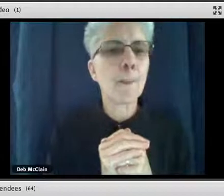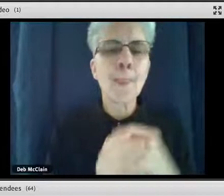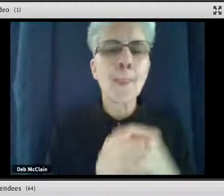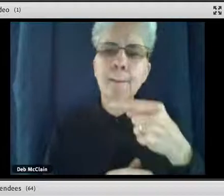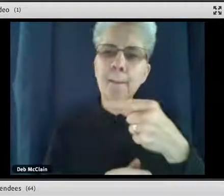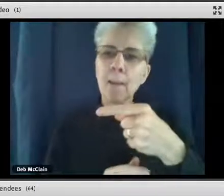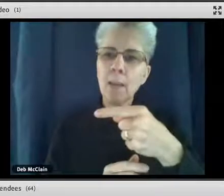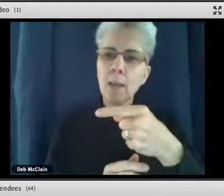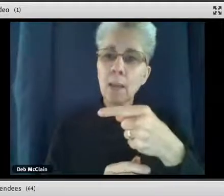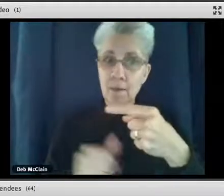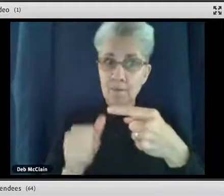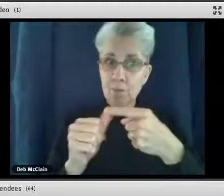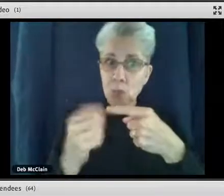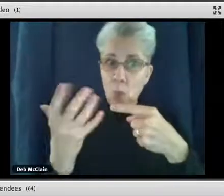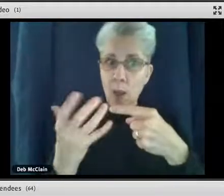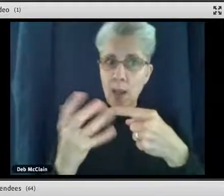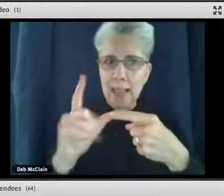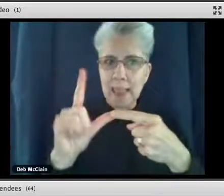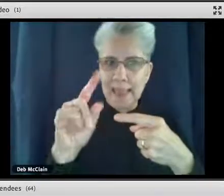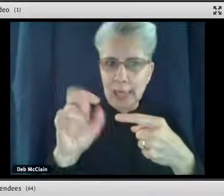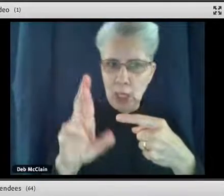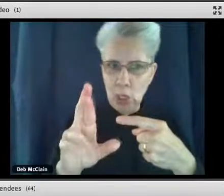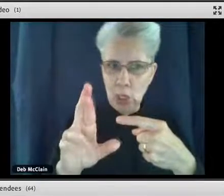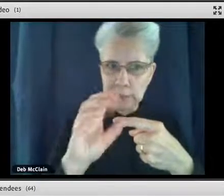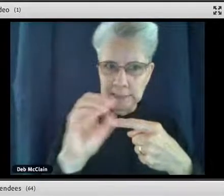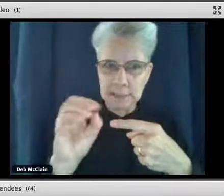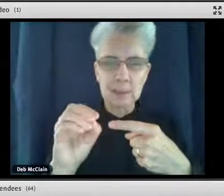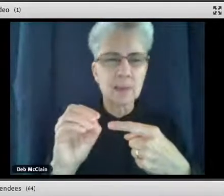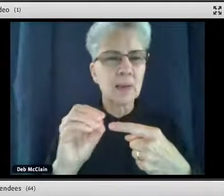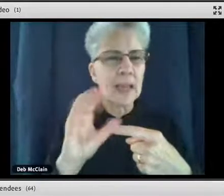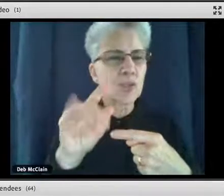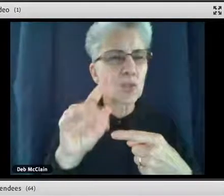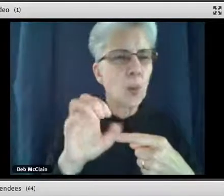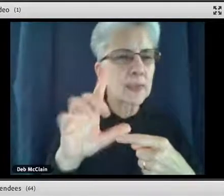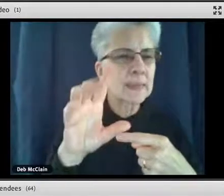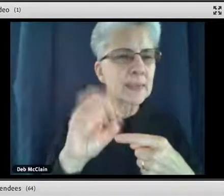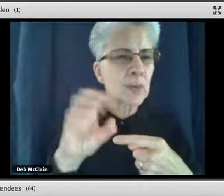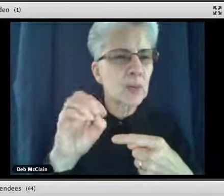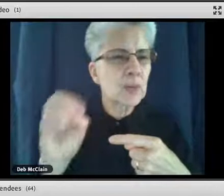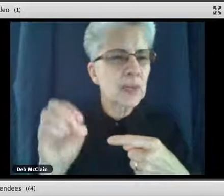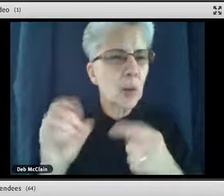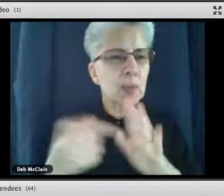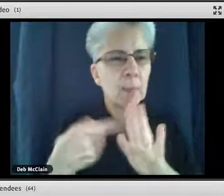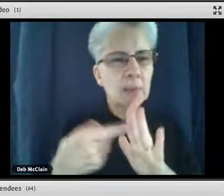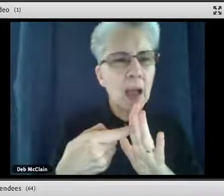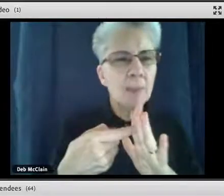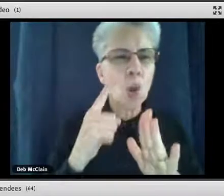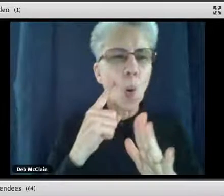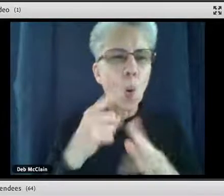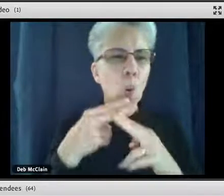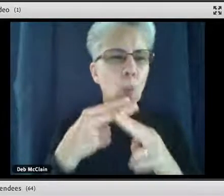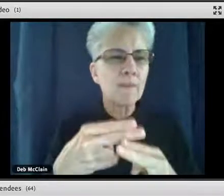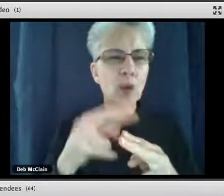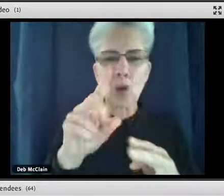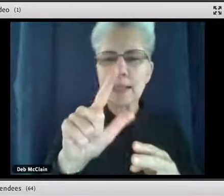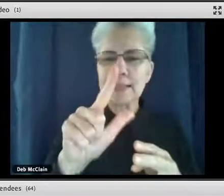And so, first of all, we have the leader once again. Sometimes it's coded as just 000, sometimes just referred to as the leader.